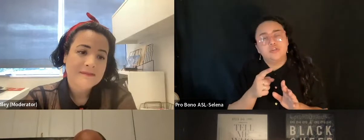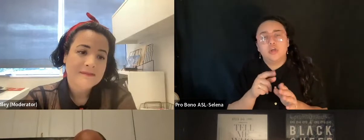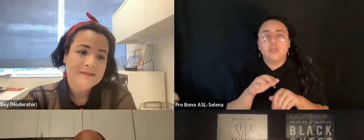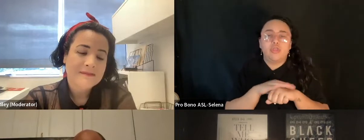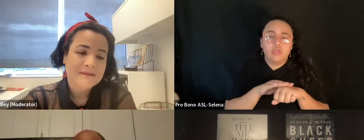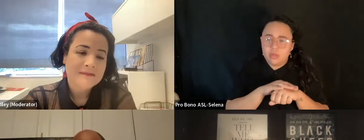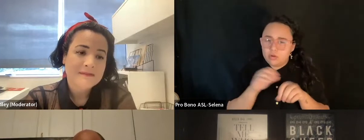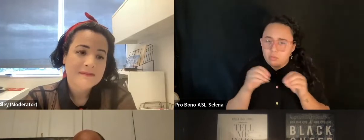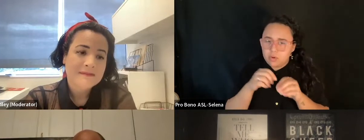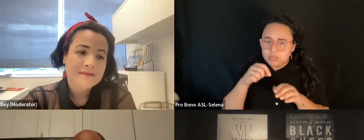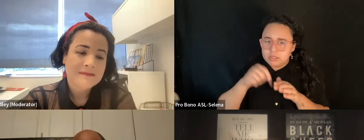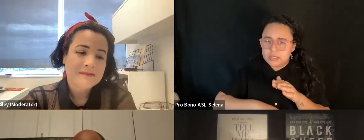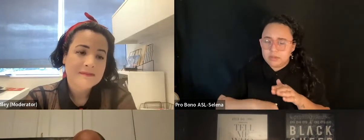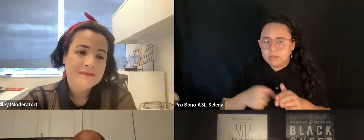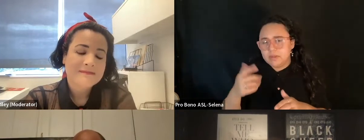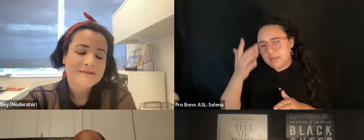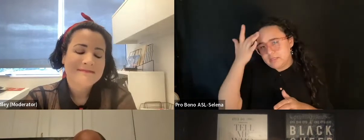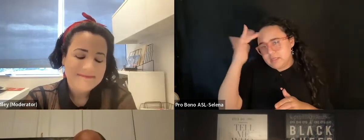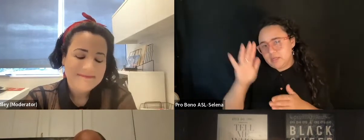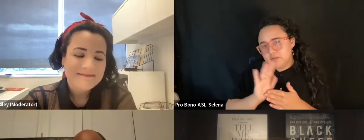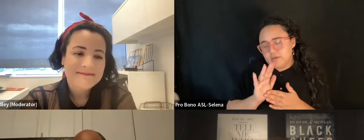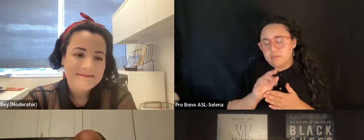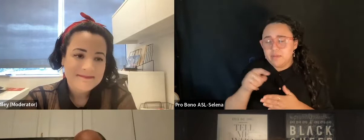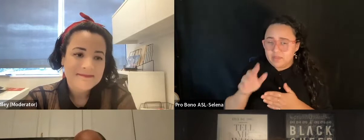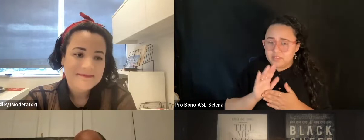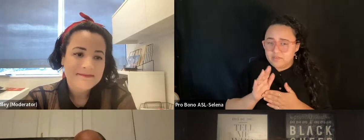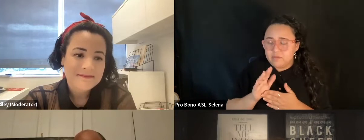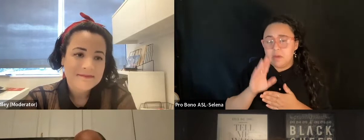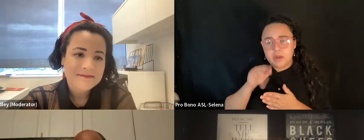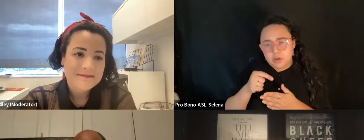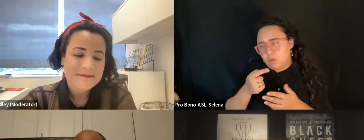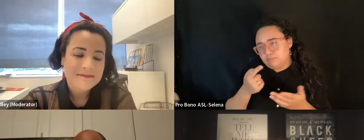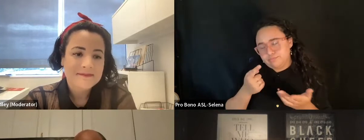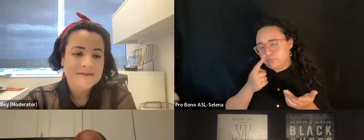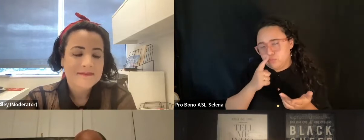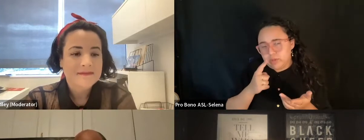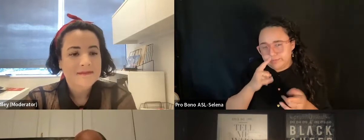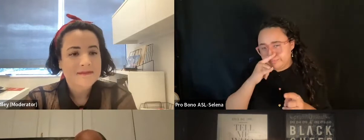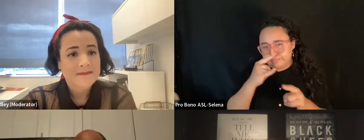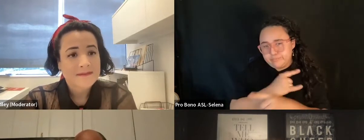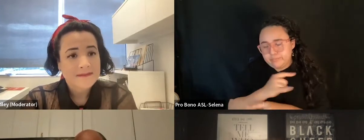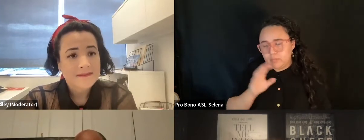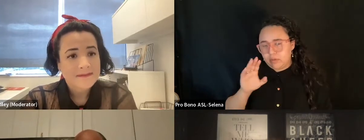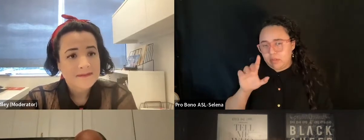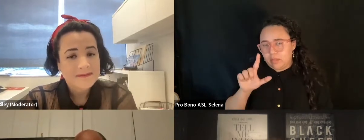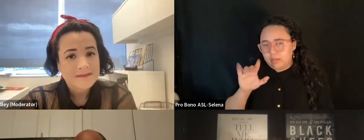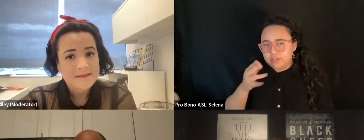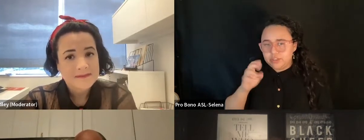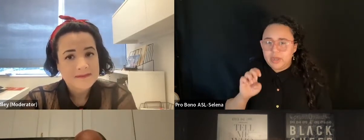is, because people's relationship to Diana, and the Royal Family, it isn't necessarily an intellectual one.